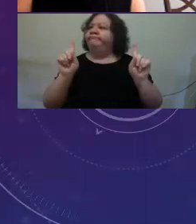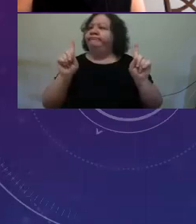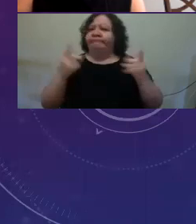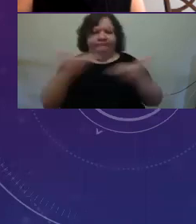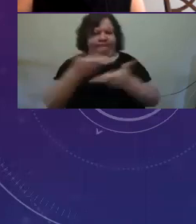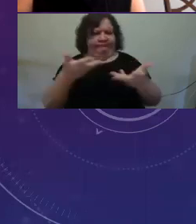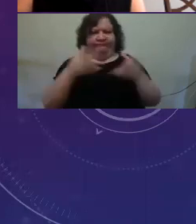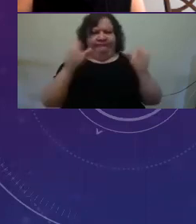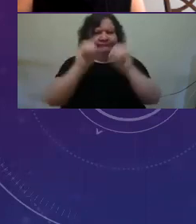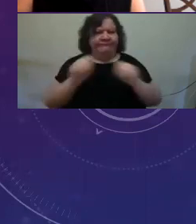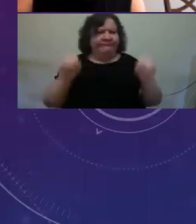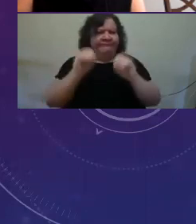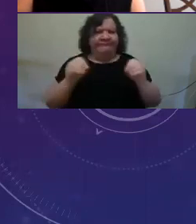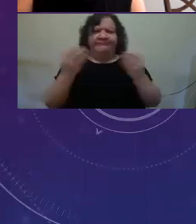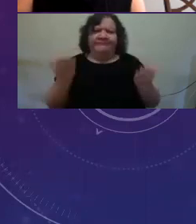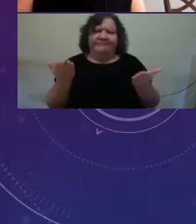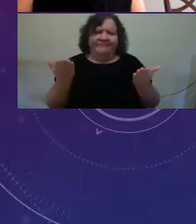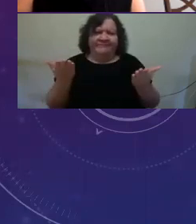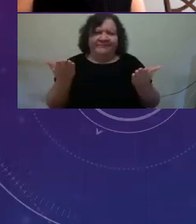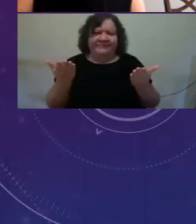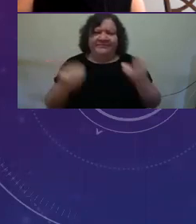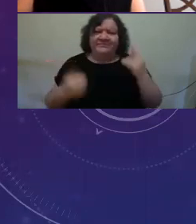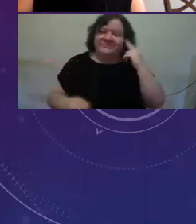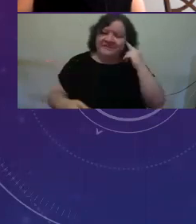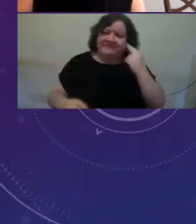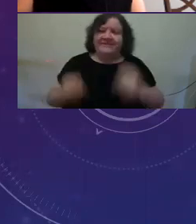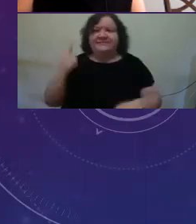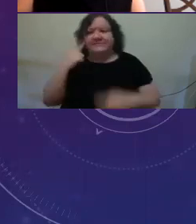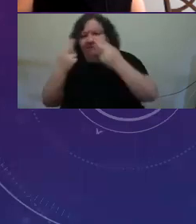I would like both organization to be more creative about finding ways to